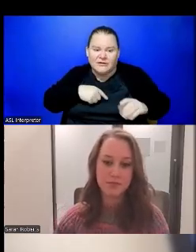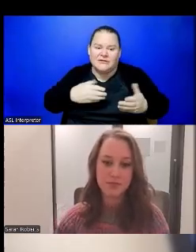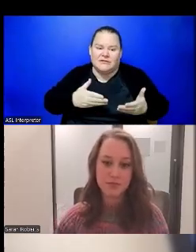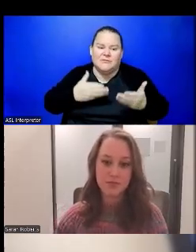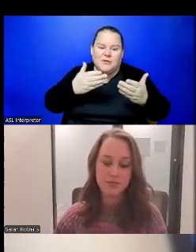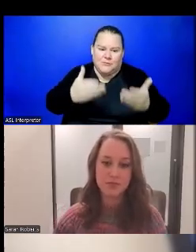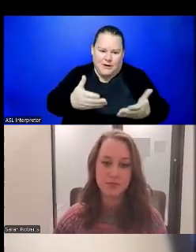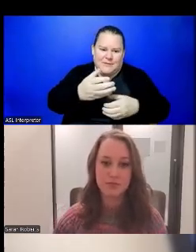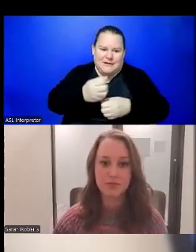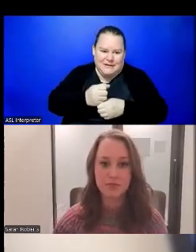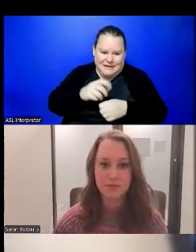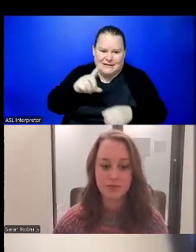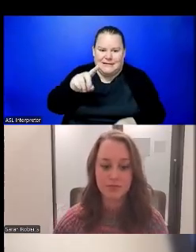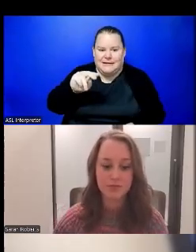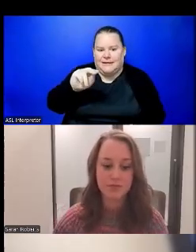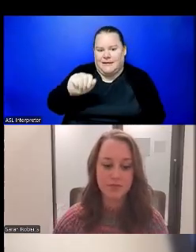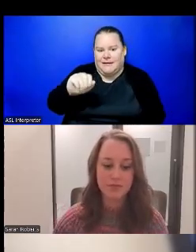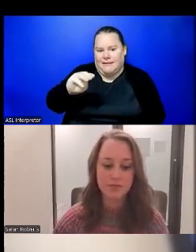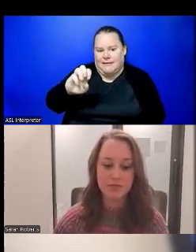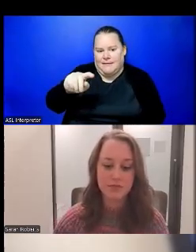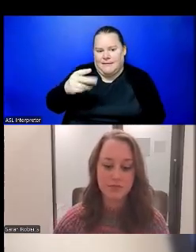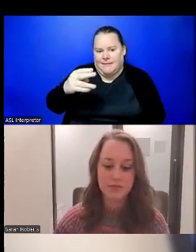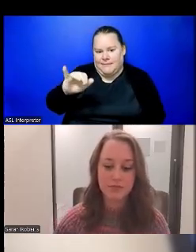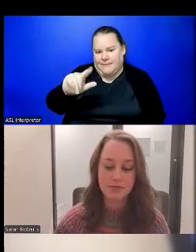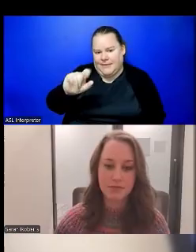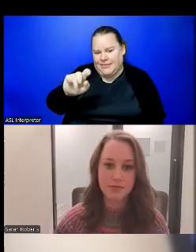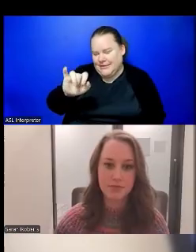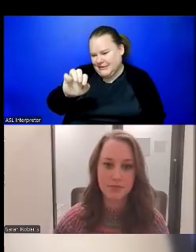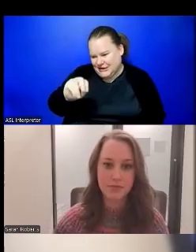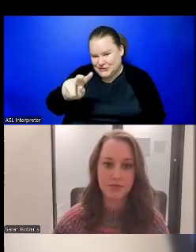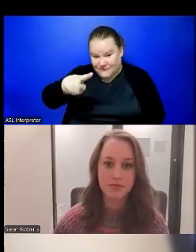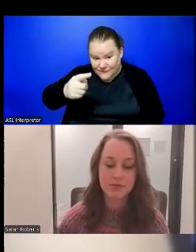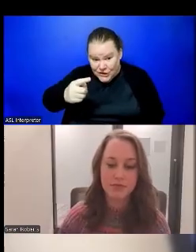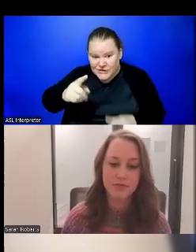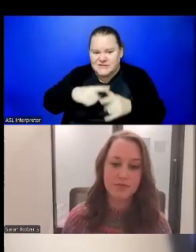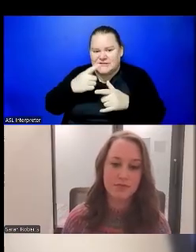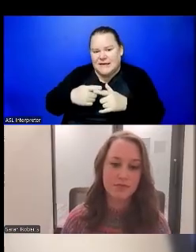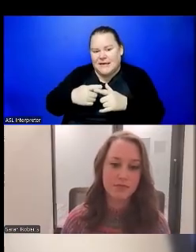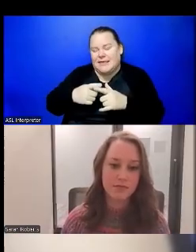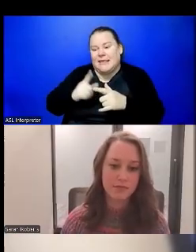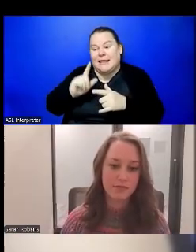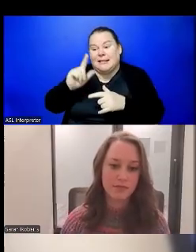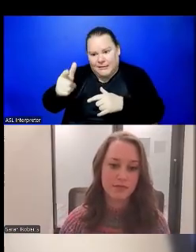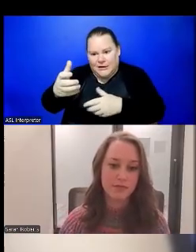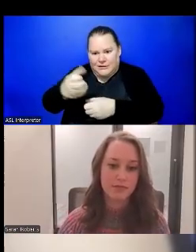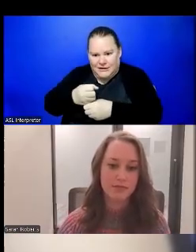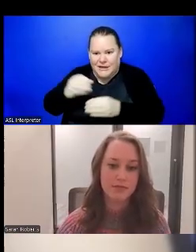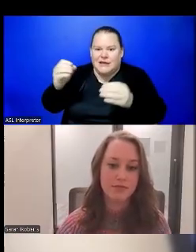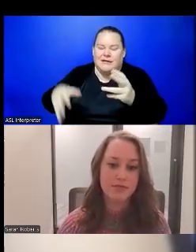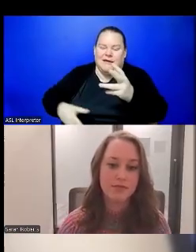methylation first and then either concurrently or follow up with additional genetic testing. But that methylation is needed